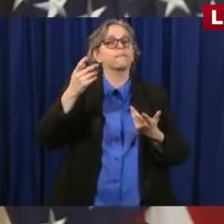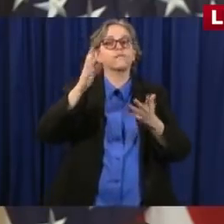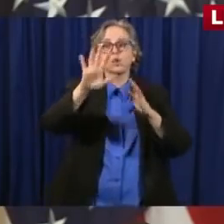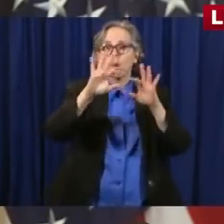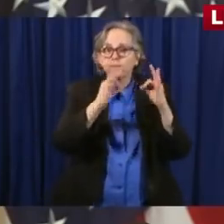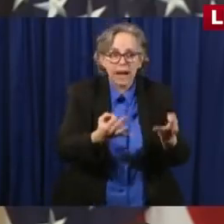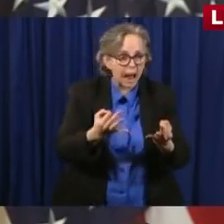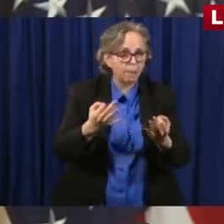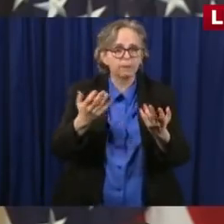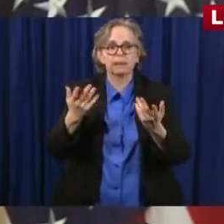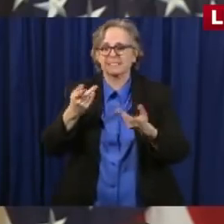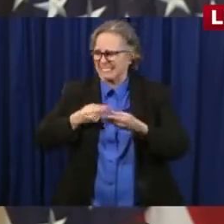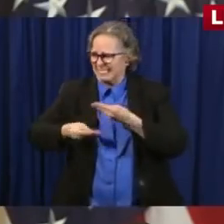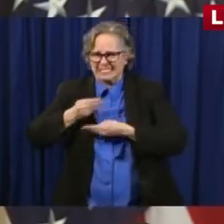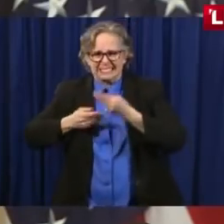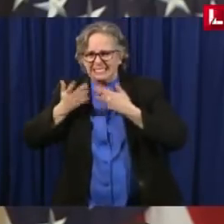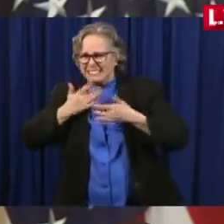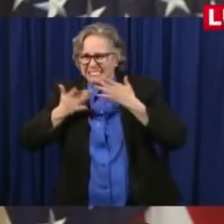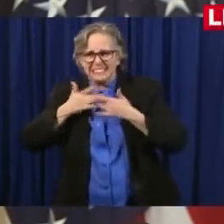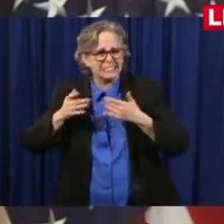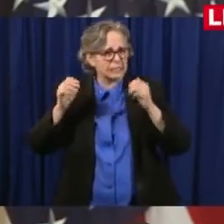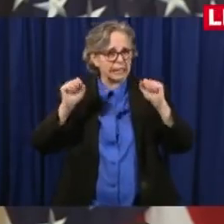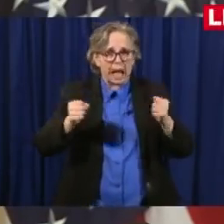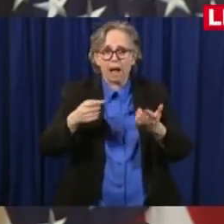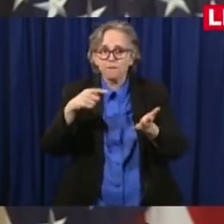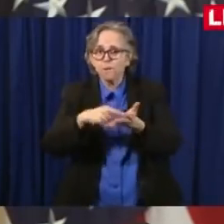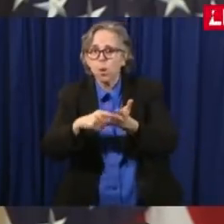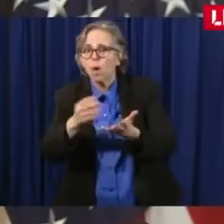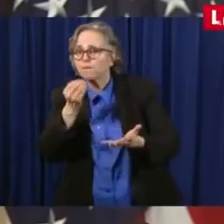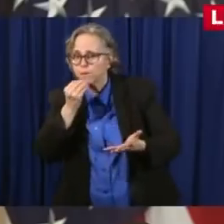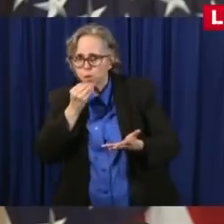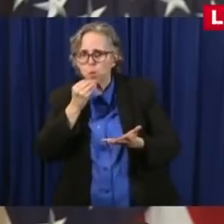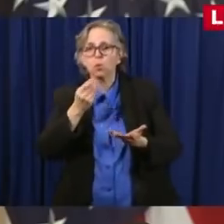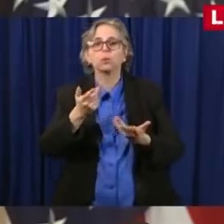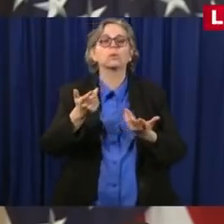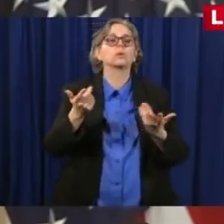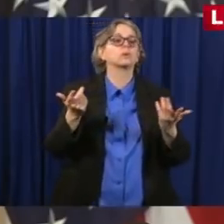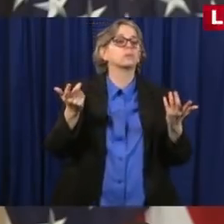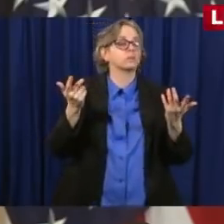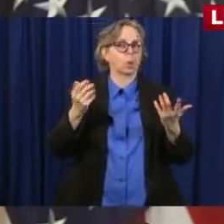WE HOPE THESE MEASURES WILL HELP FAMILIES STRETCH THEIR MONTHLY FOOD BUDGETS.